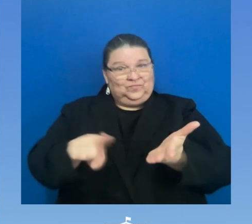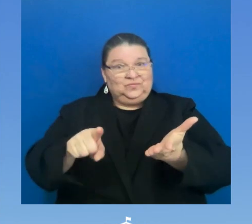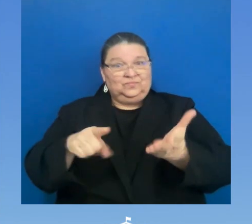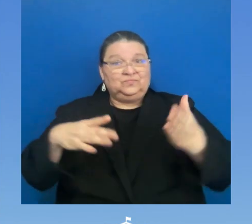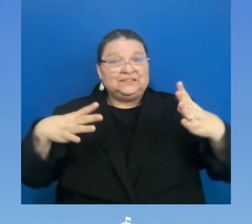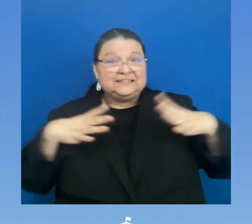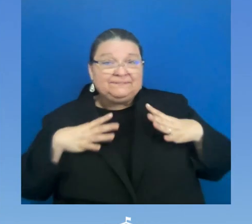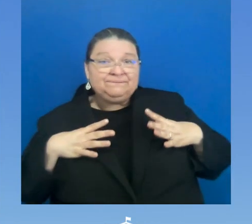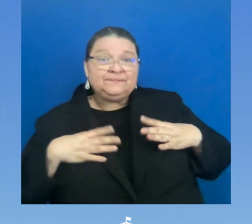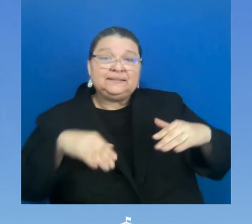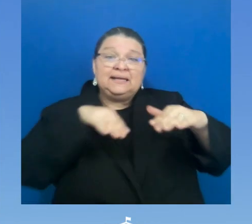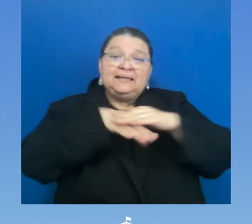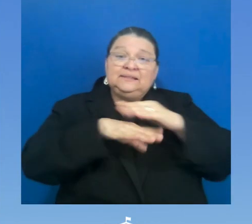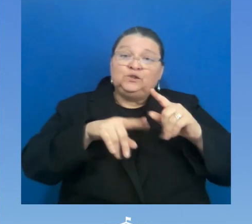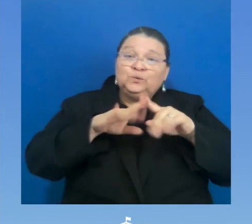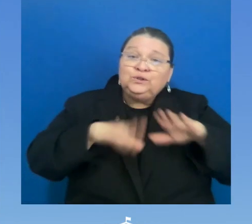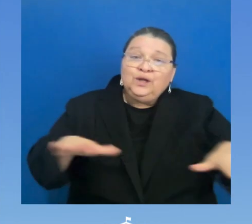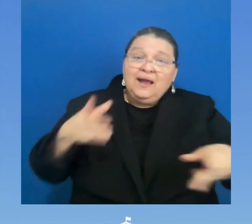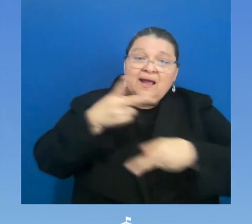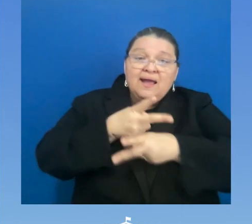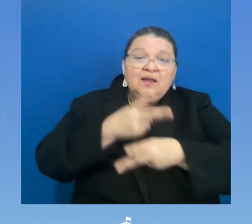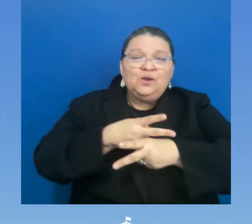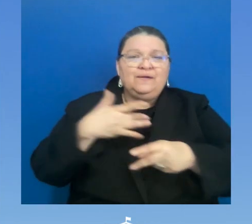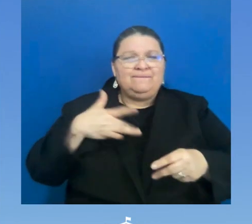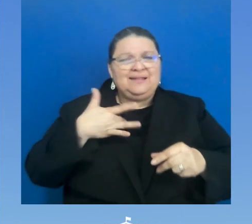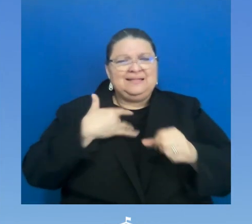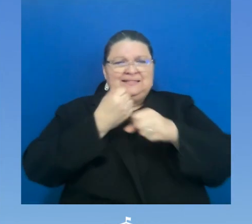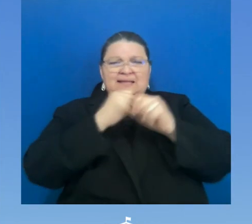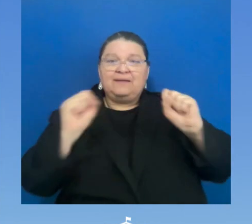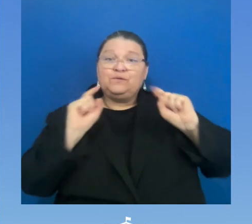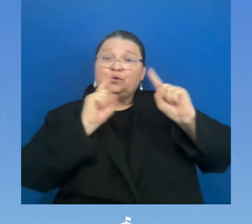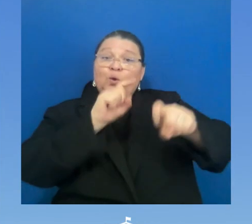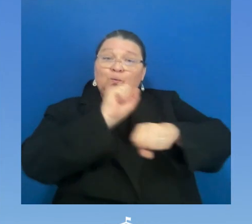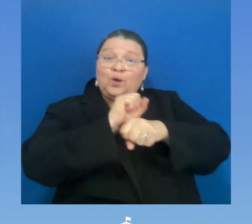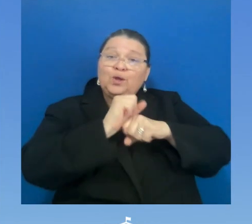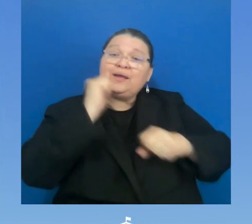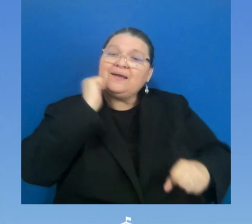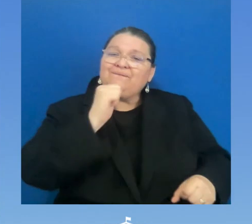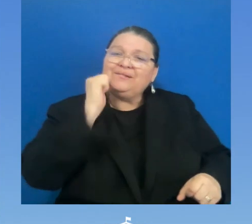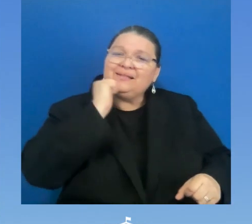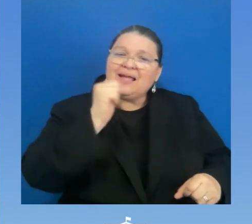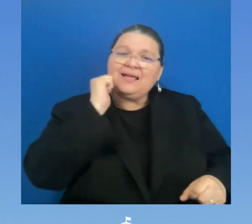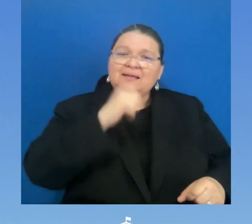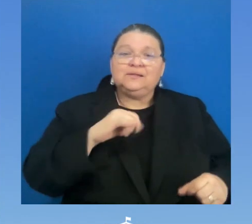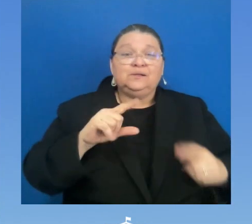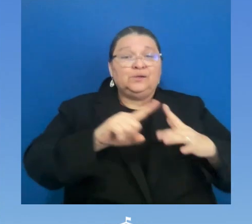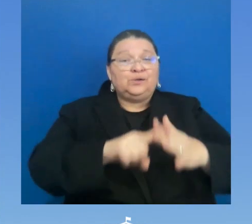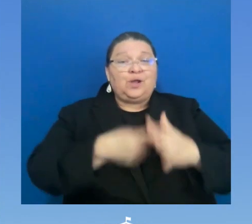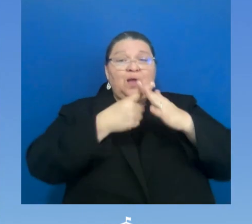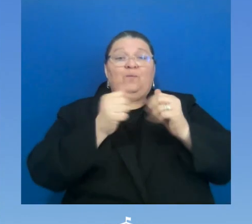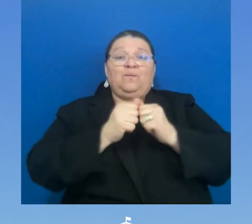We can start with the workers here in the federal government who work for our federal government. Last year, the president raise the minimum wage